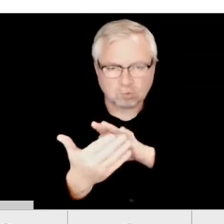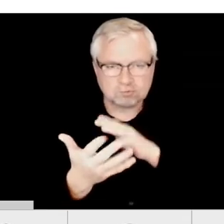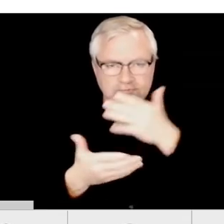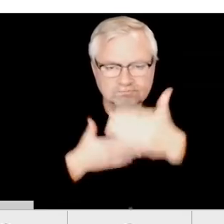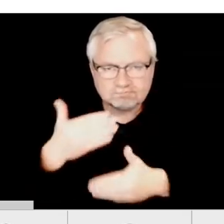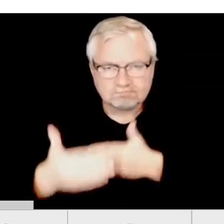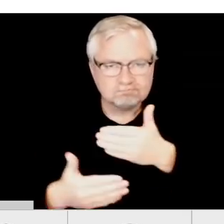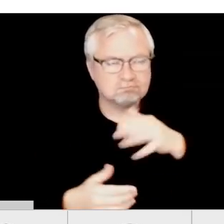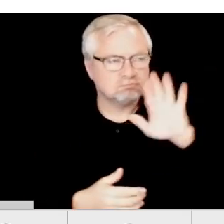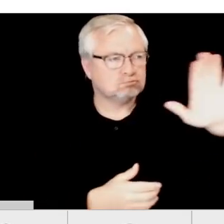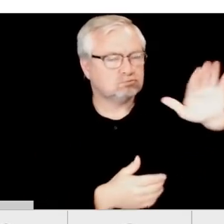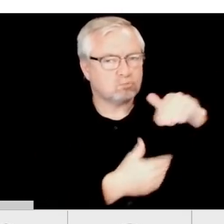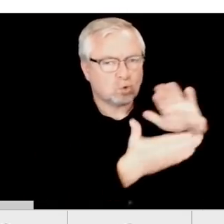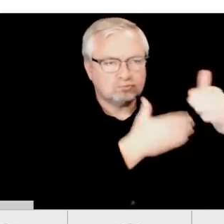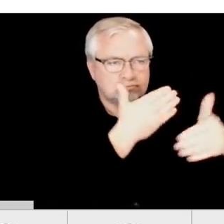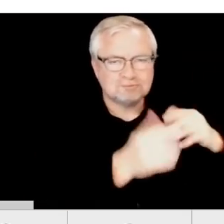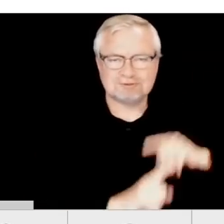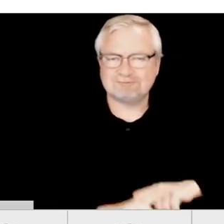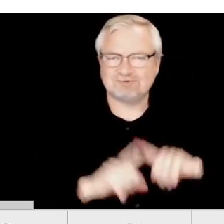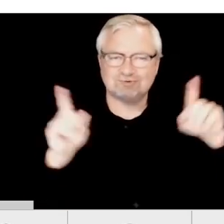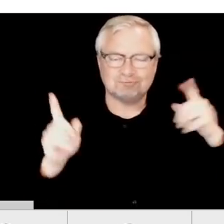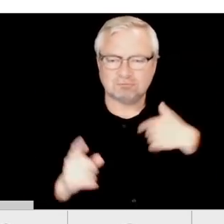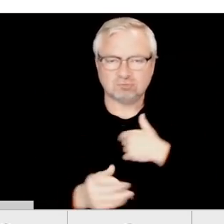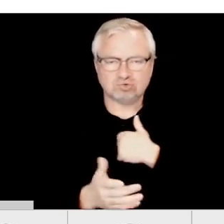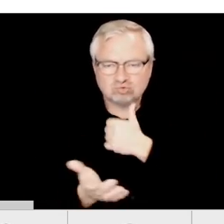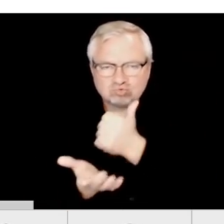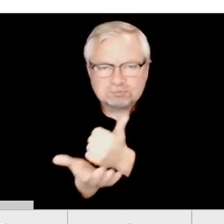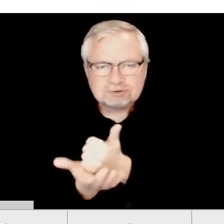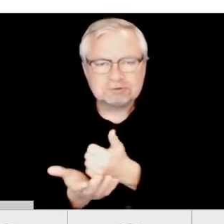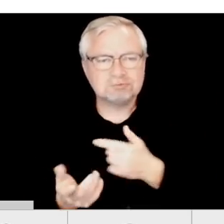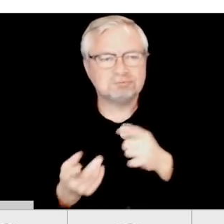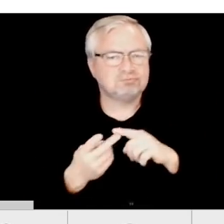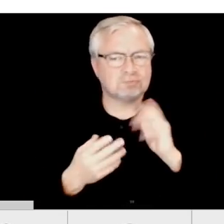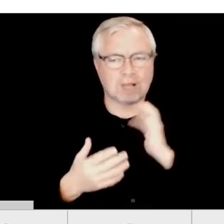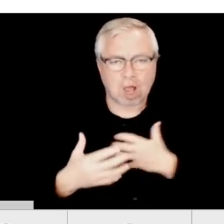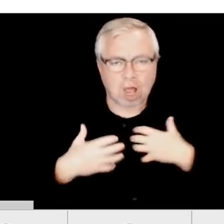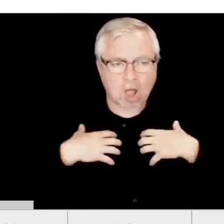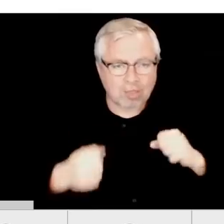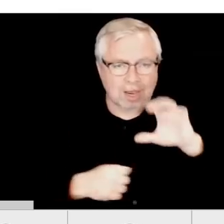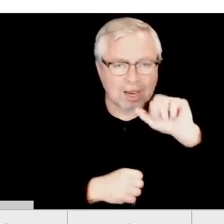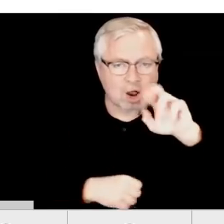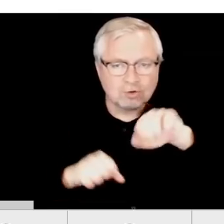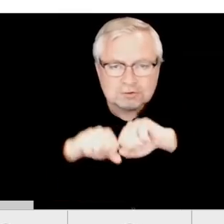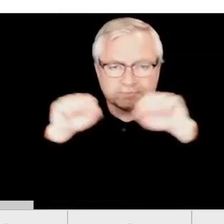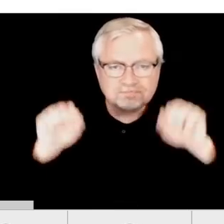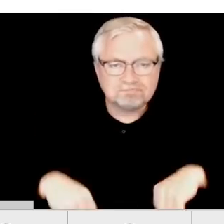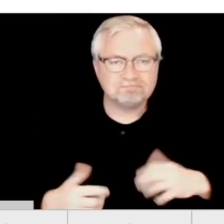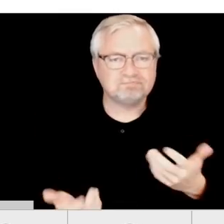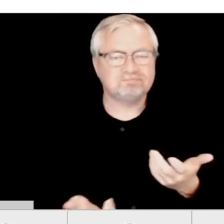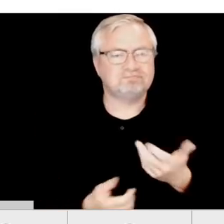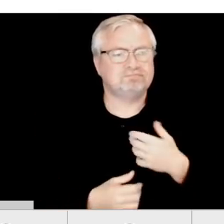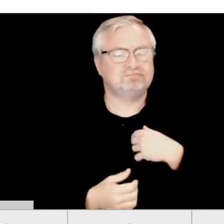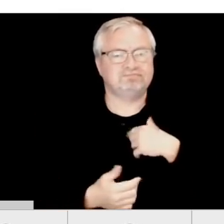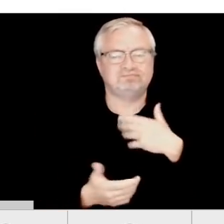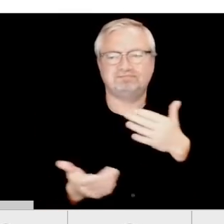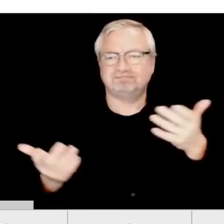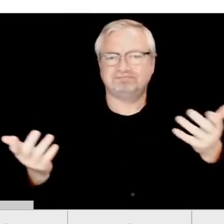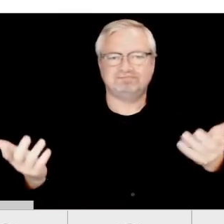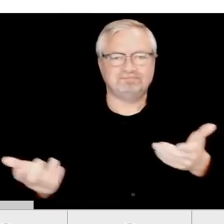than it does in the U.S. So this data will be more helpful for Minnesota.